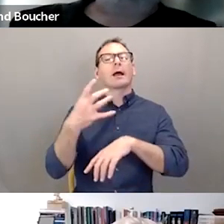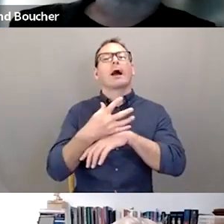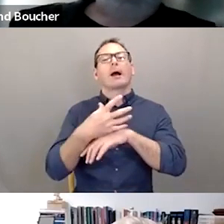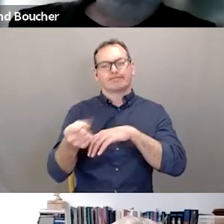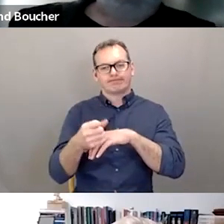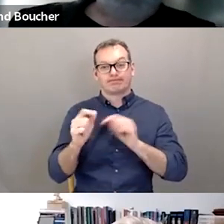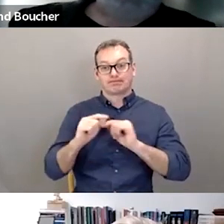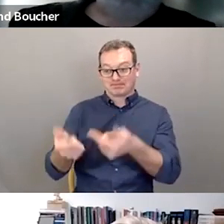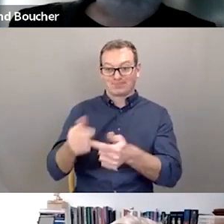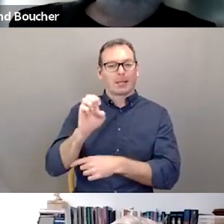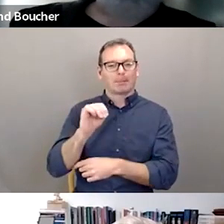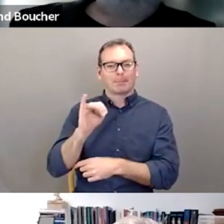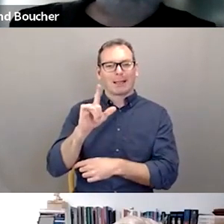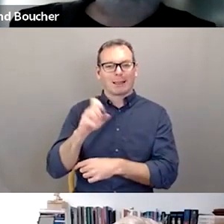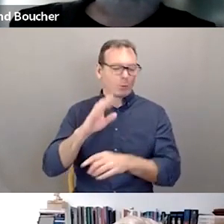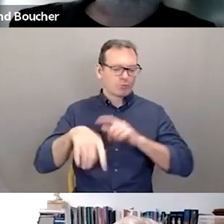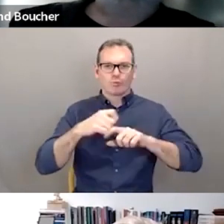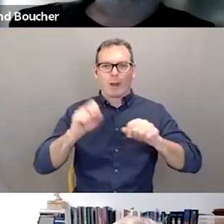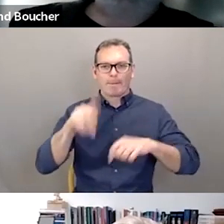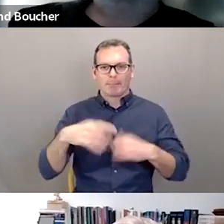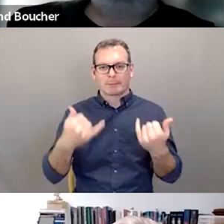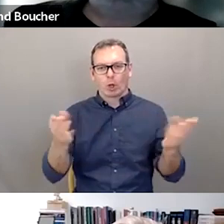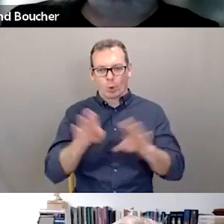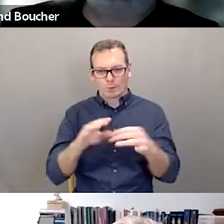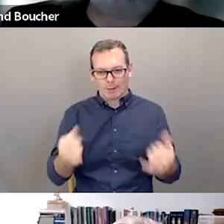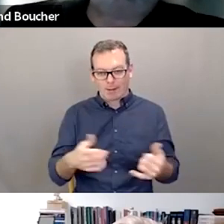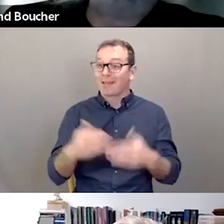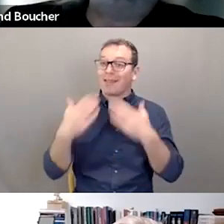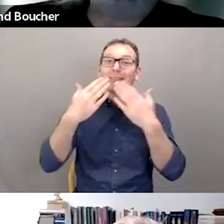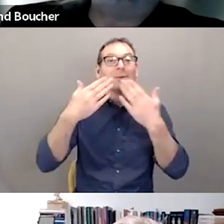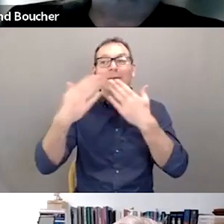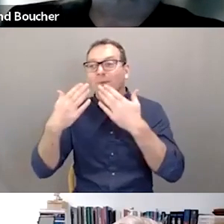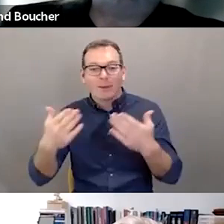to close the session for the day so I thank you all panelists very much and participants